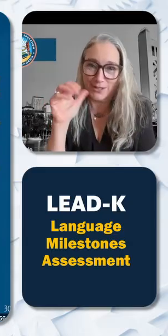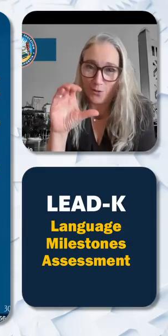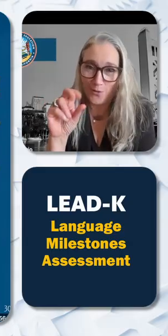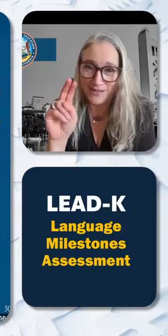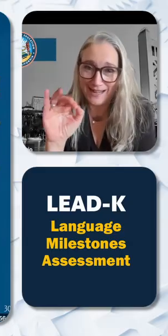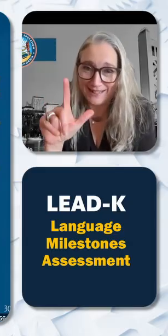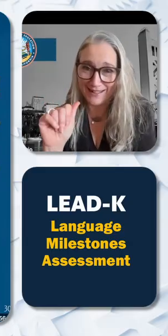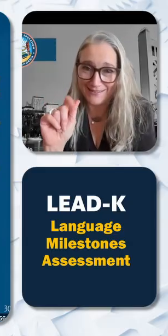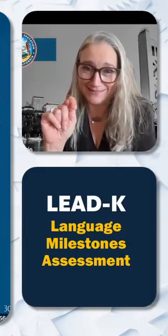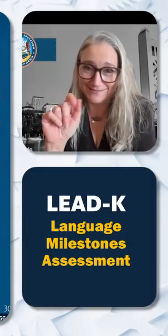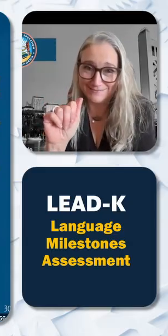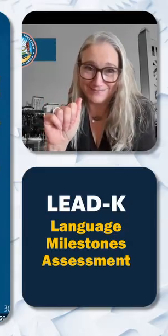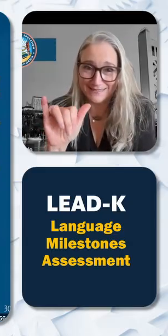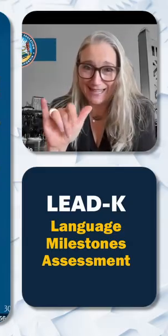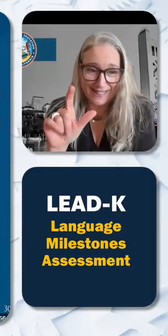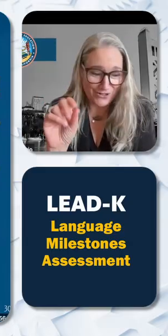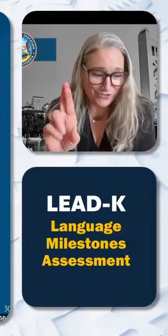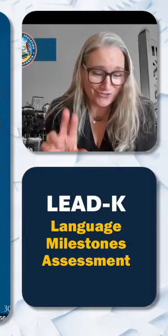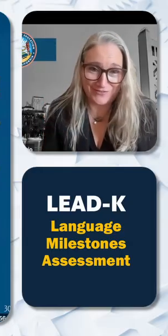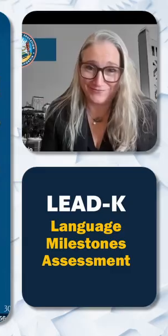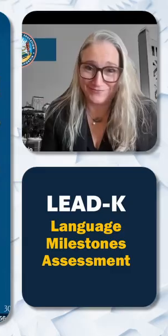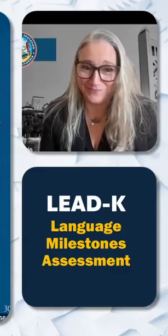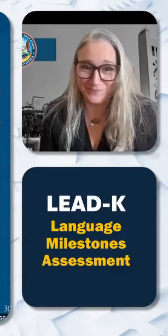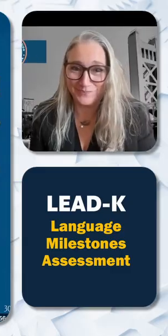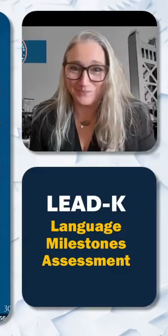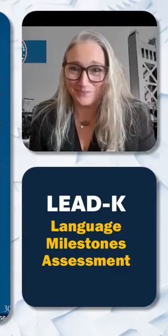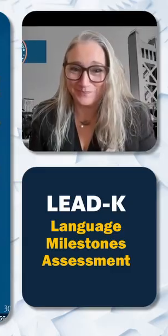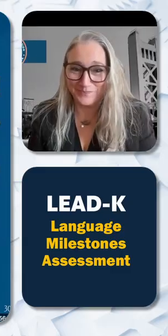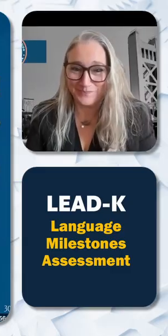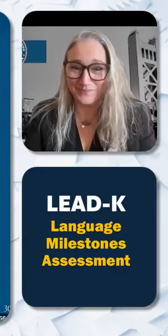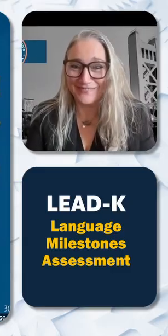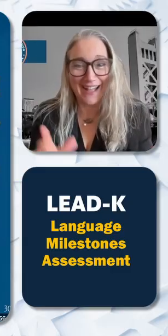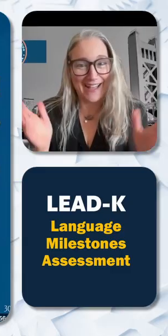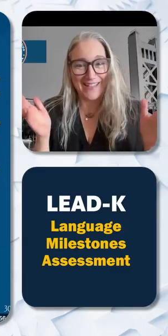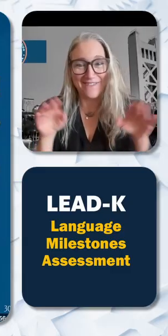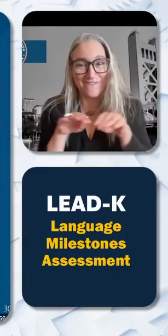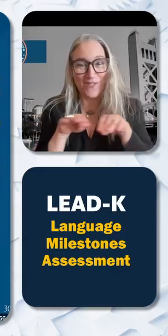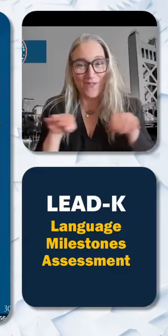And now I'm going to officially call Cornelia Taylor.